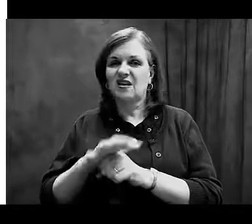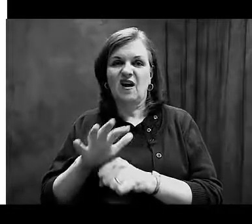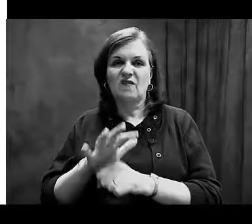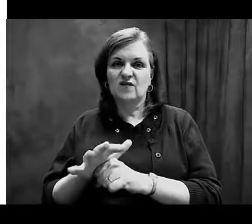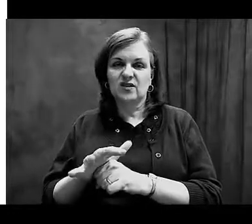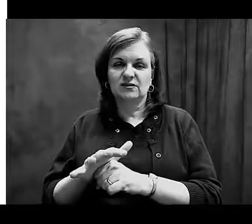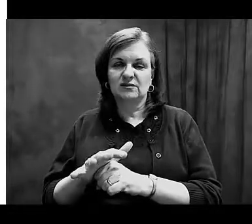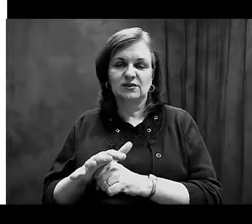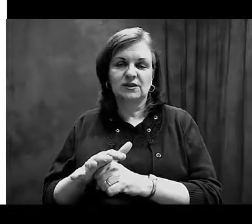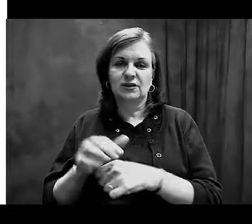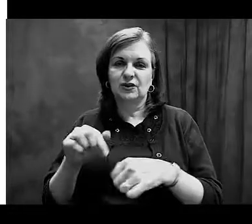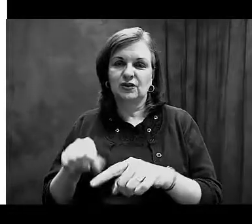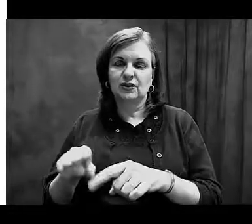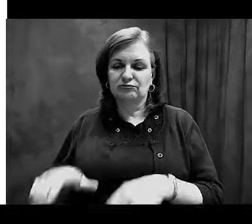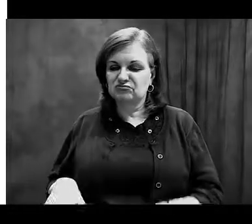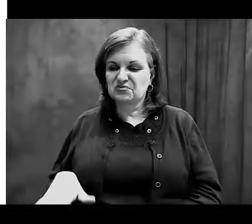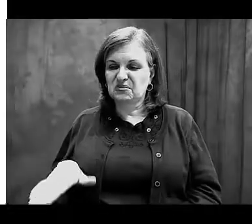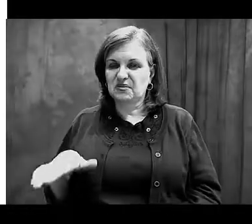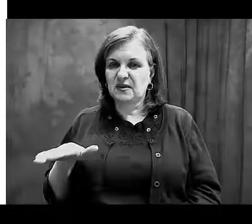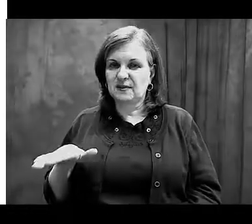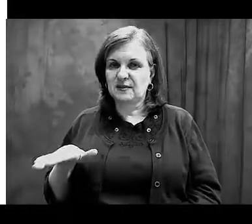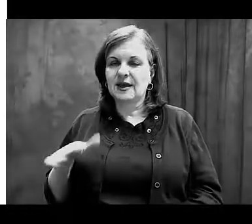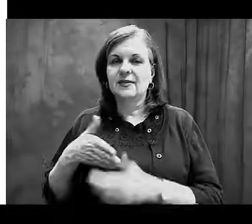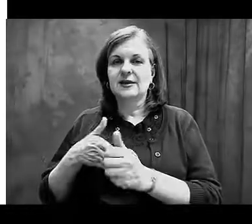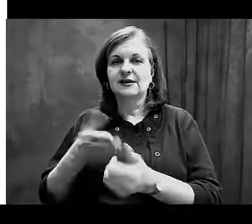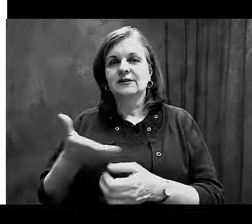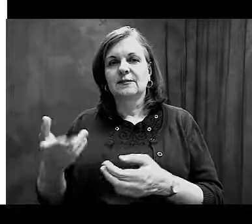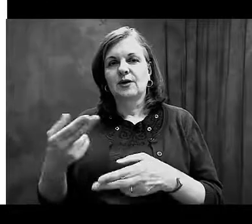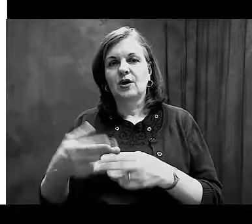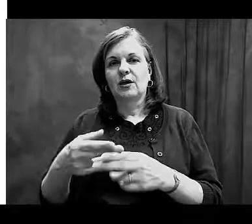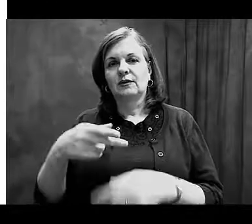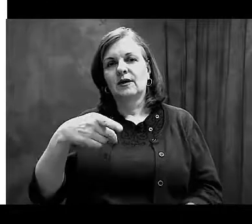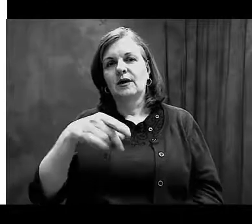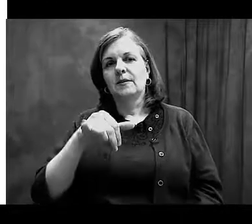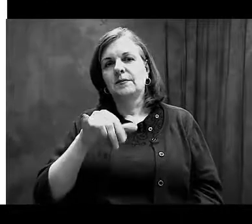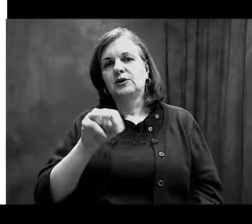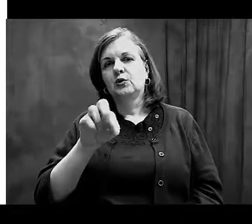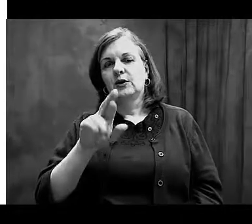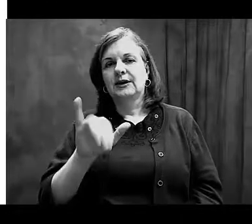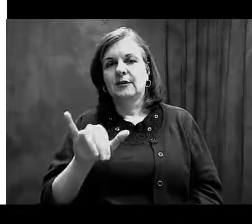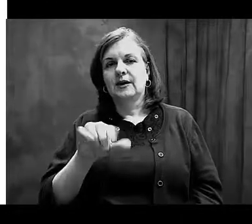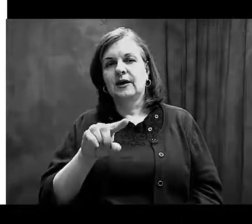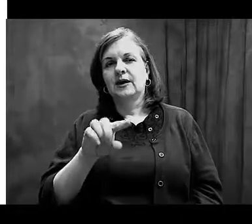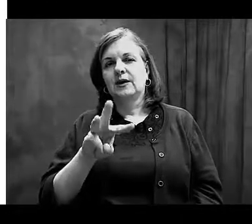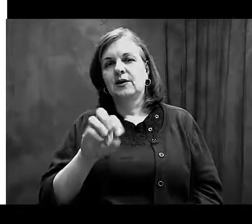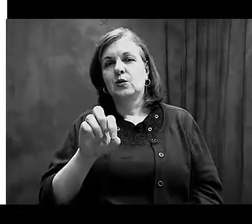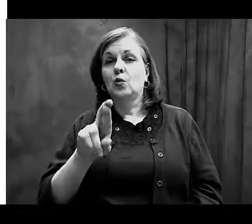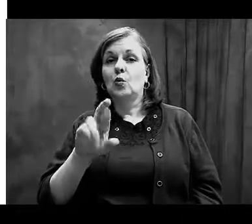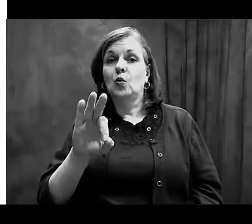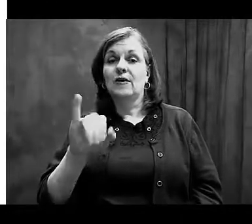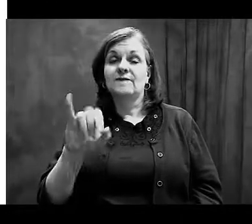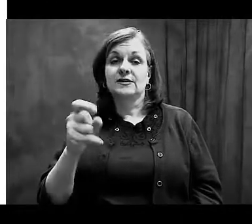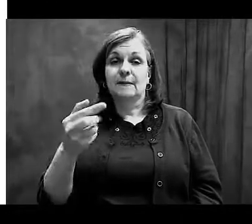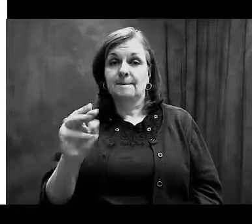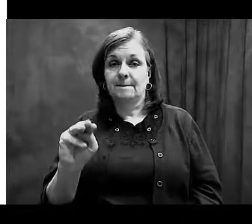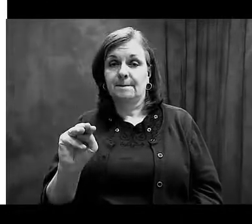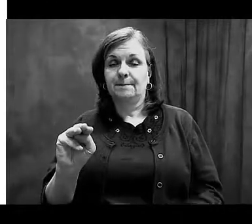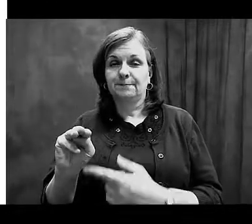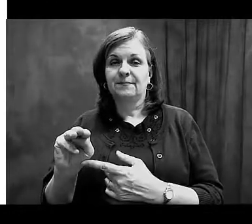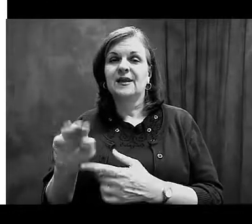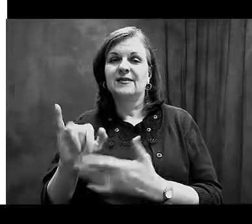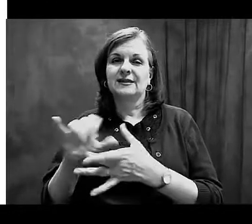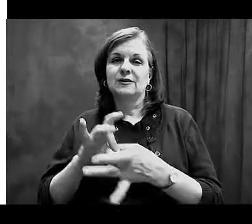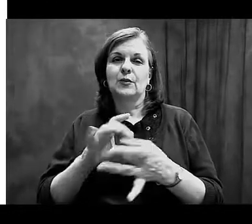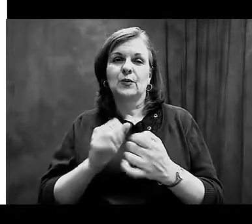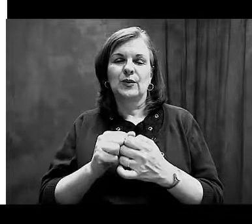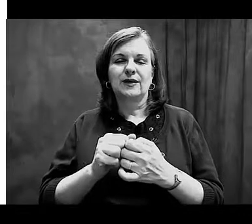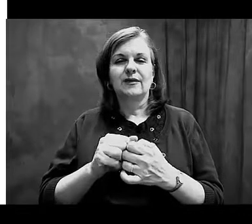in too small of quantities during childhood actually leads to something known as pituitary dwarfism this is typically associated